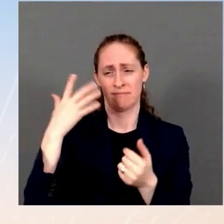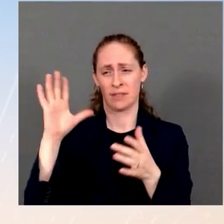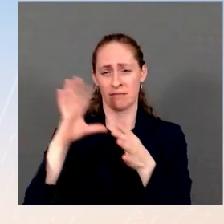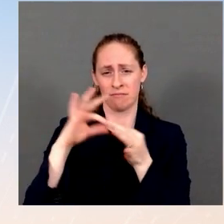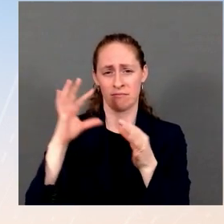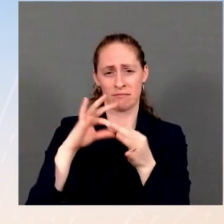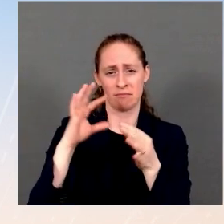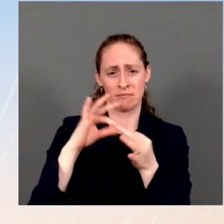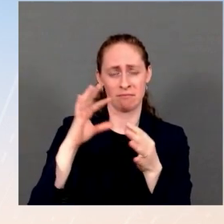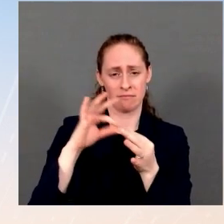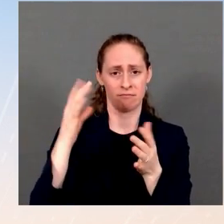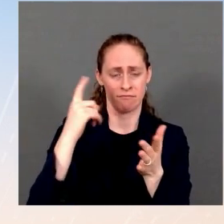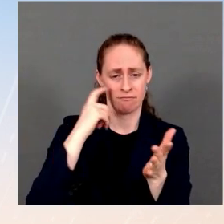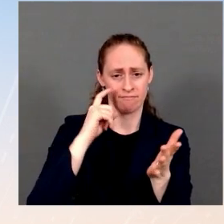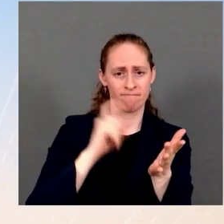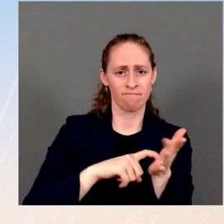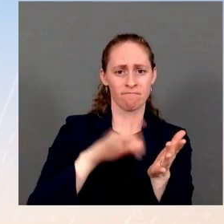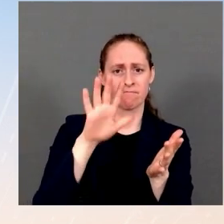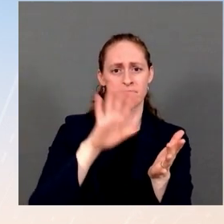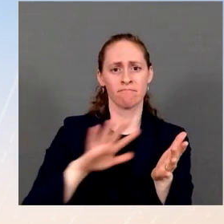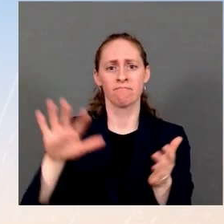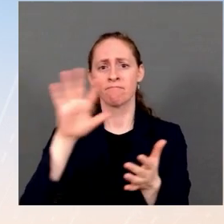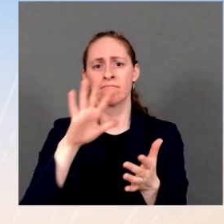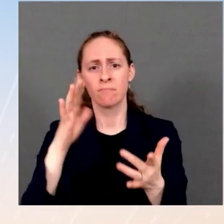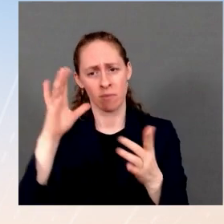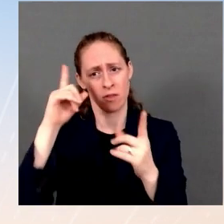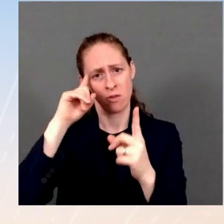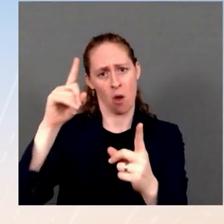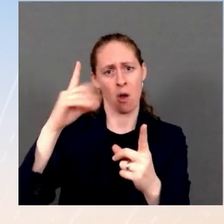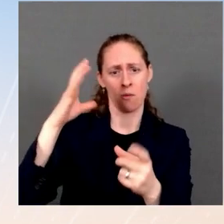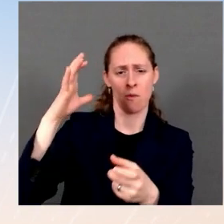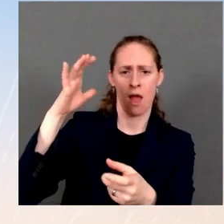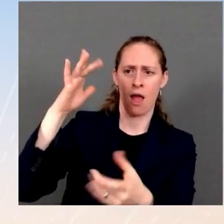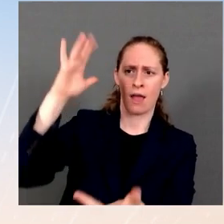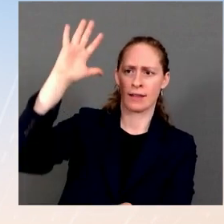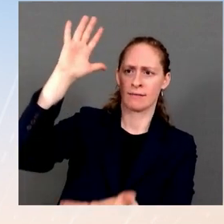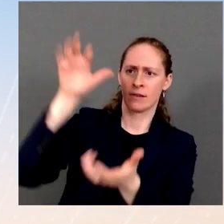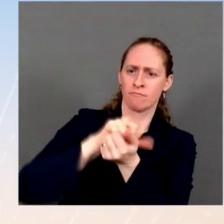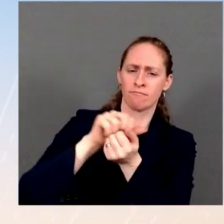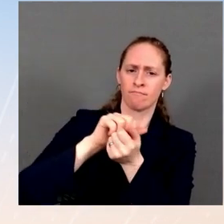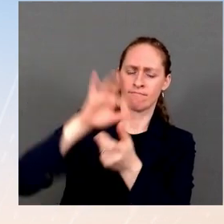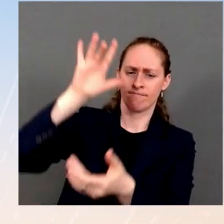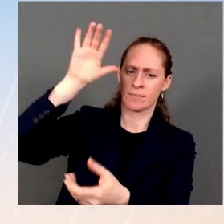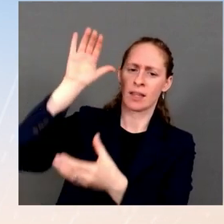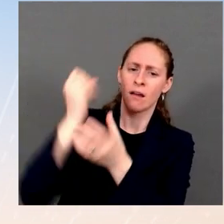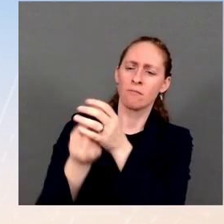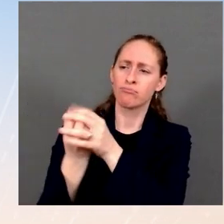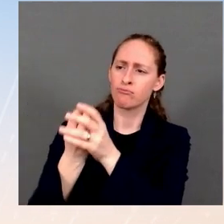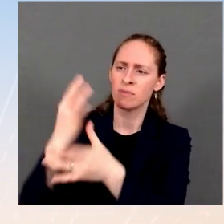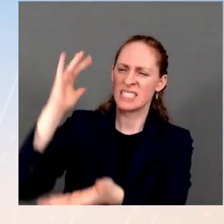And we have done everything we can to pursue the multiple pathways that are available to us in every sector.